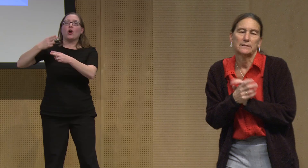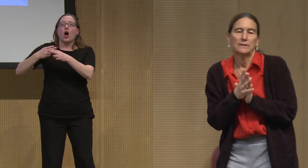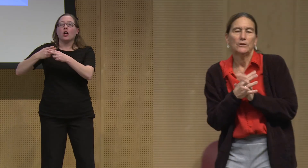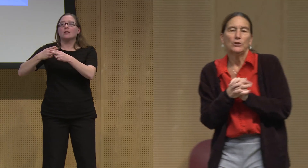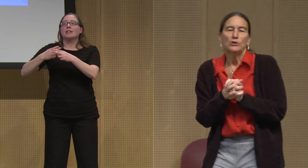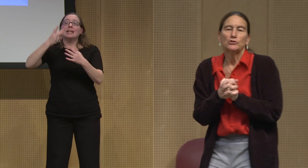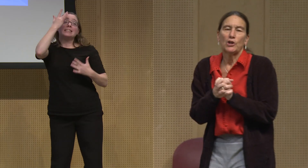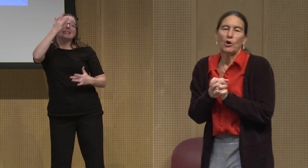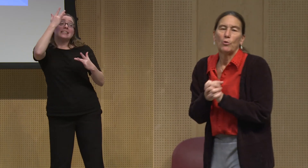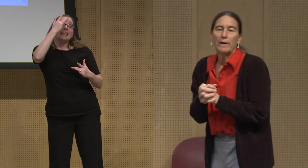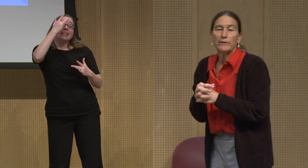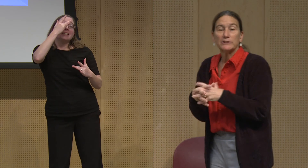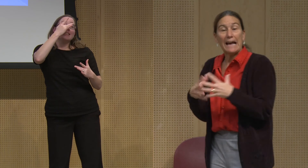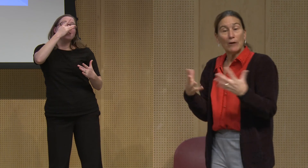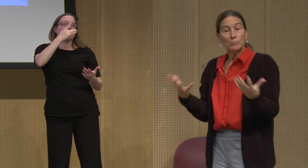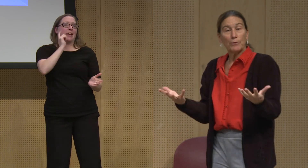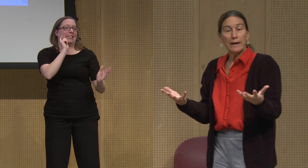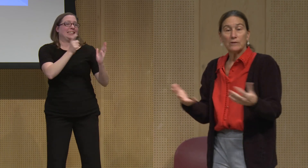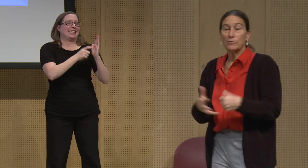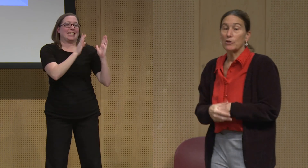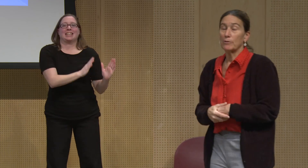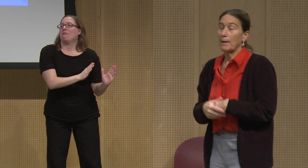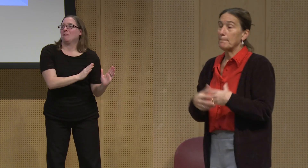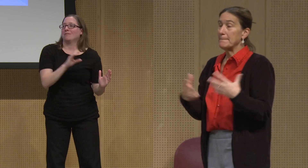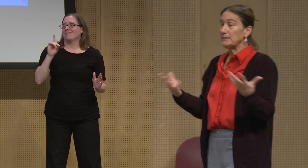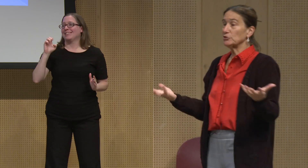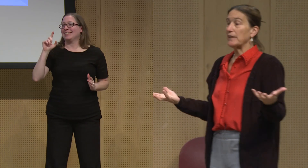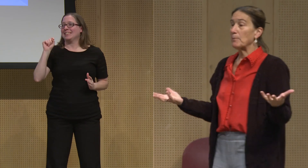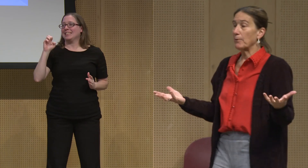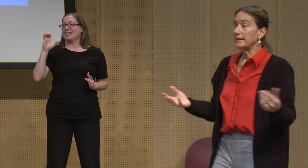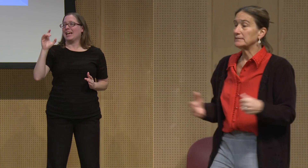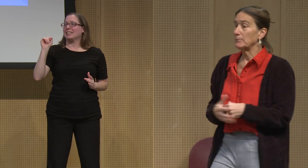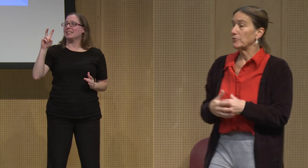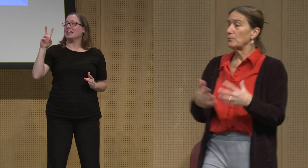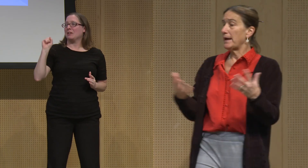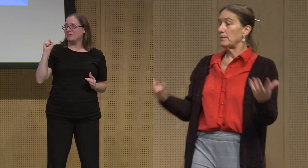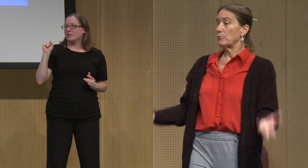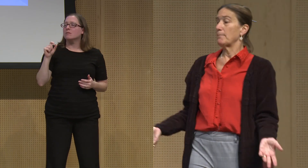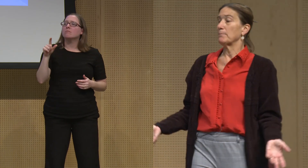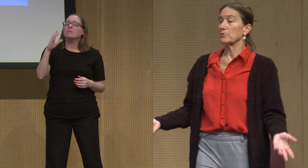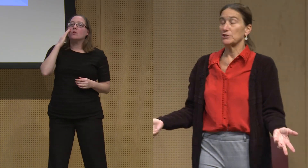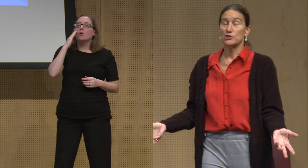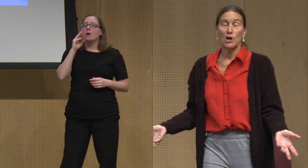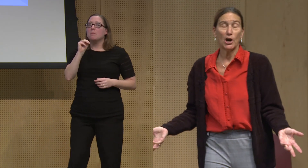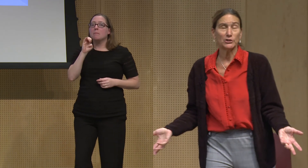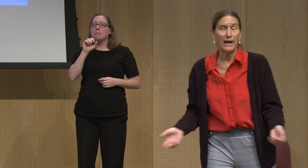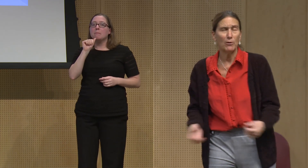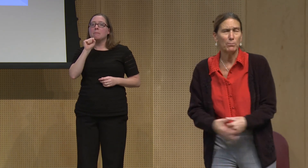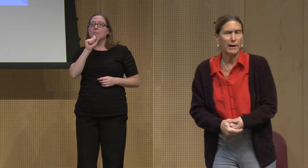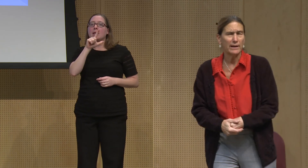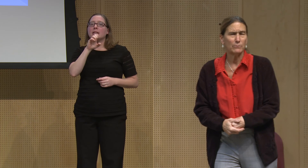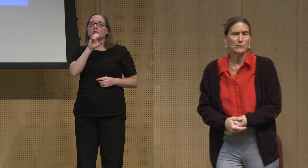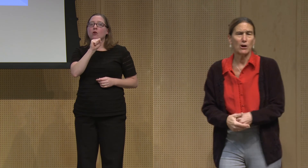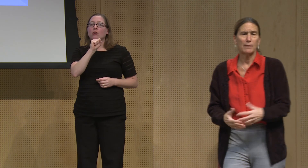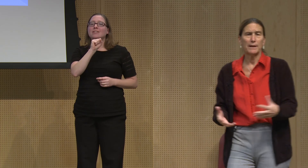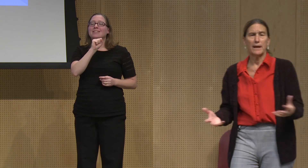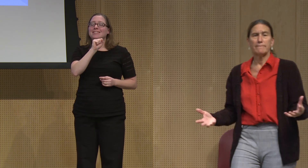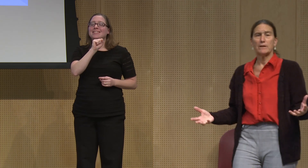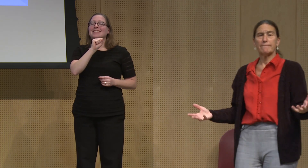SO WHEN THERE'S AN OUTBREAK-- YOU'VE HEARD ABOUT MEASLES OUTBREAK. SOME OF YOU MAY REMEMBER THE SARS OUTBREAK. WE TALK ABOUT AVIAN FLU.